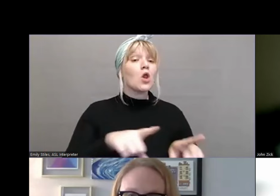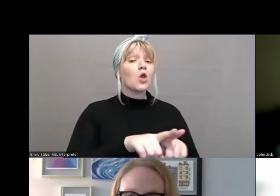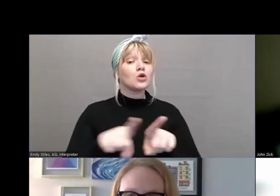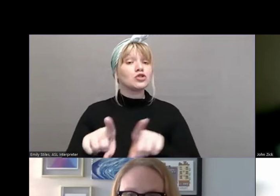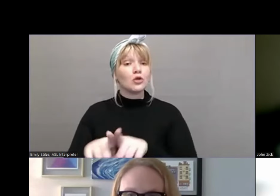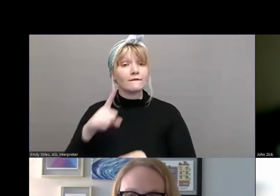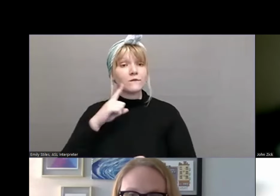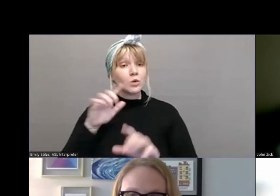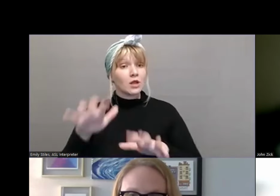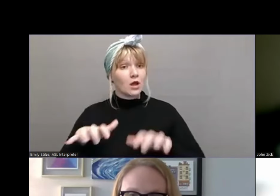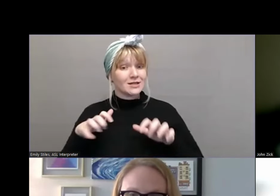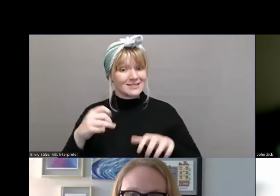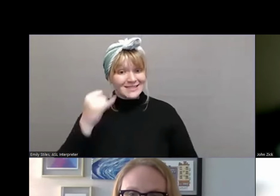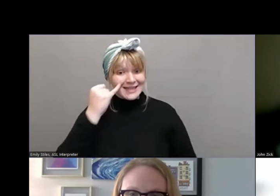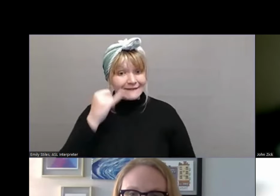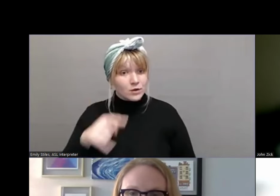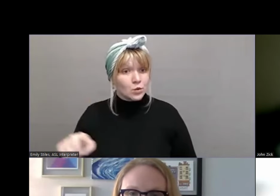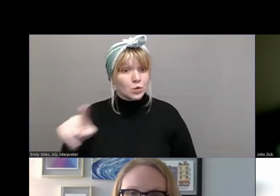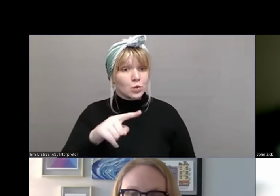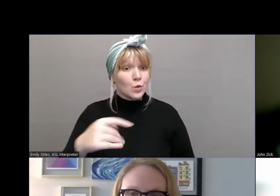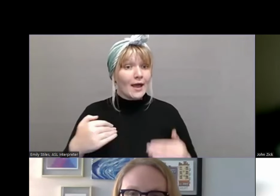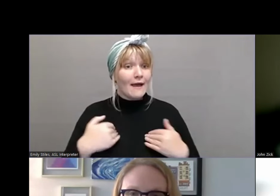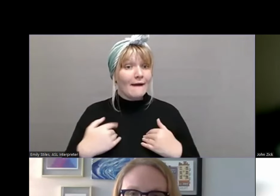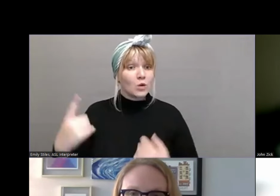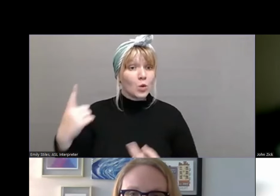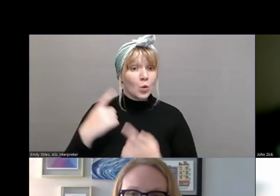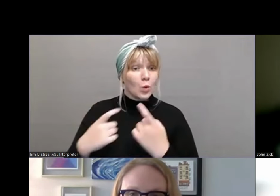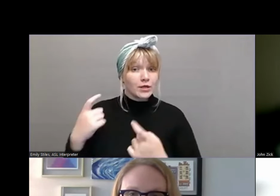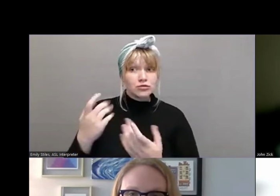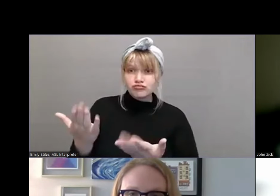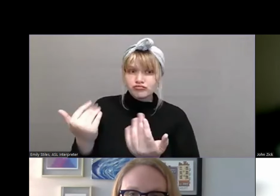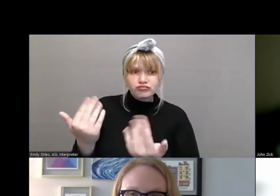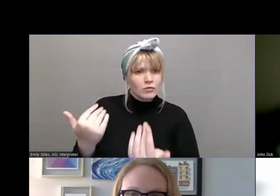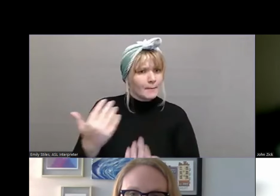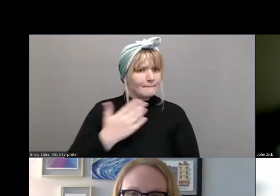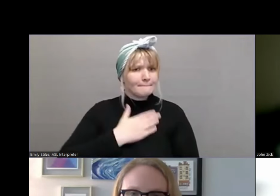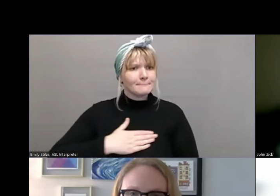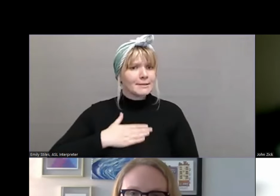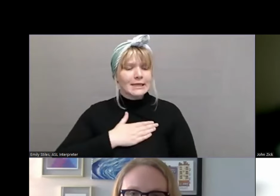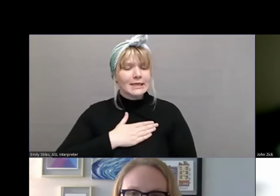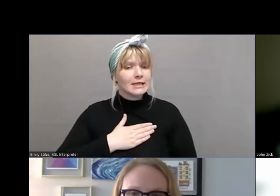if you have questions you want our panel to address related to this issue about homelessness